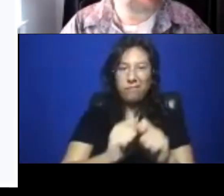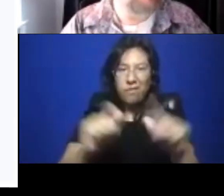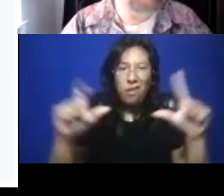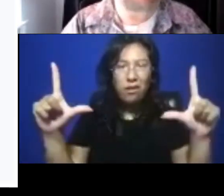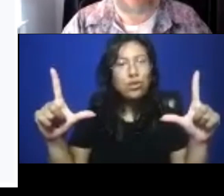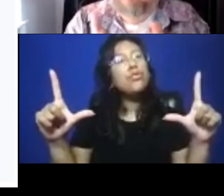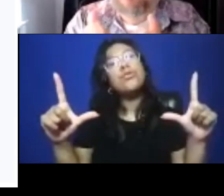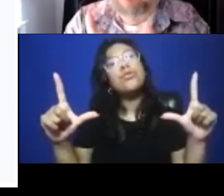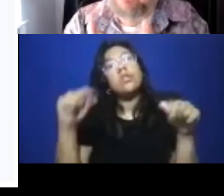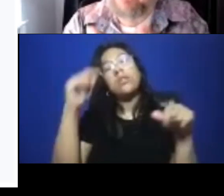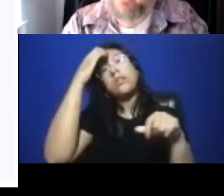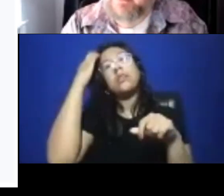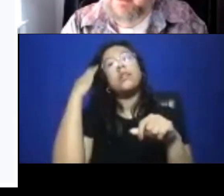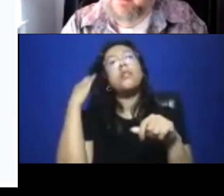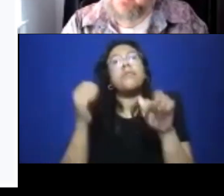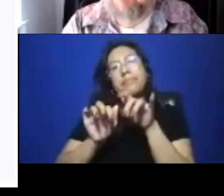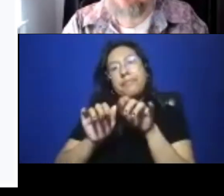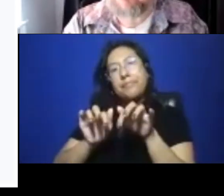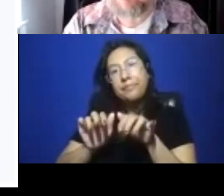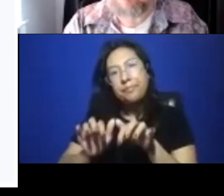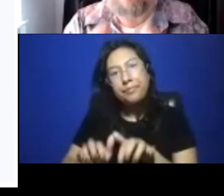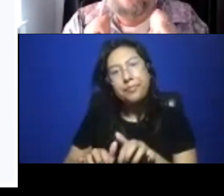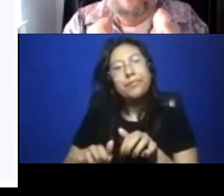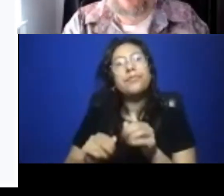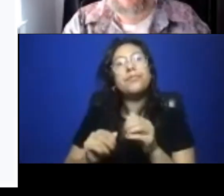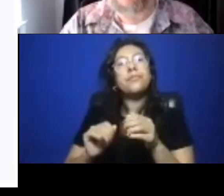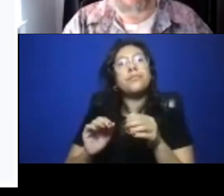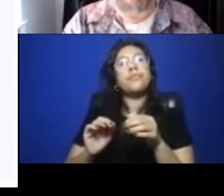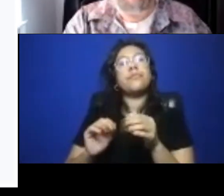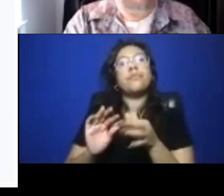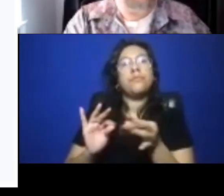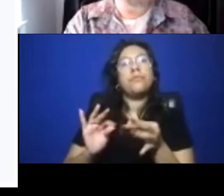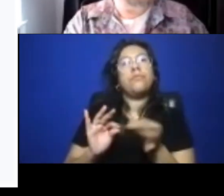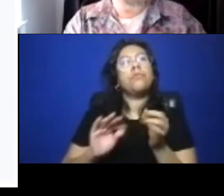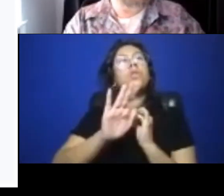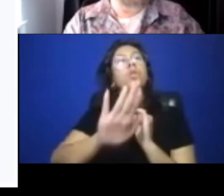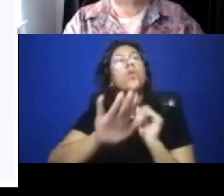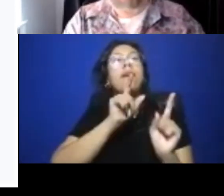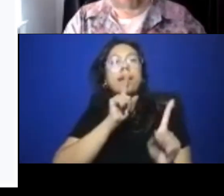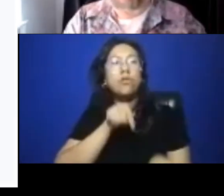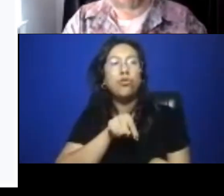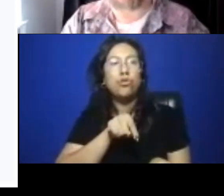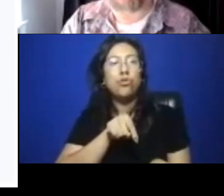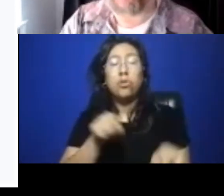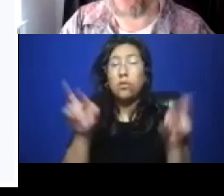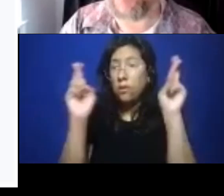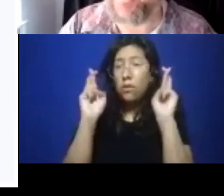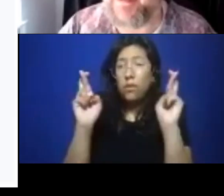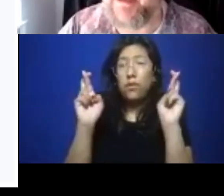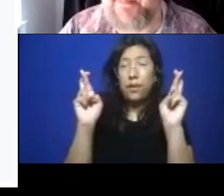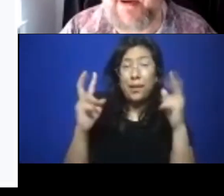be able to start typing in some of your answers and hopefully this will work.